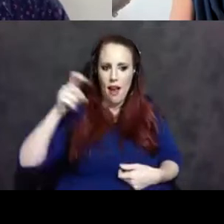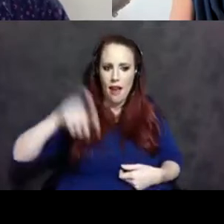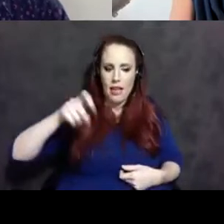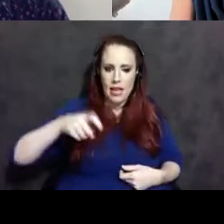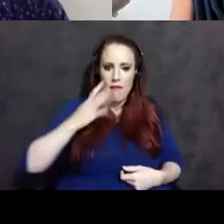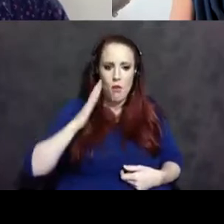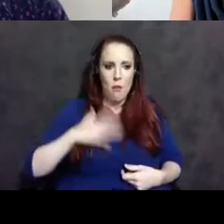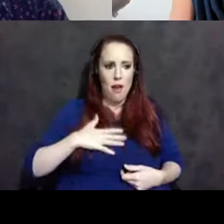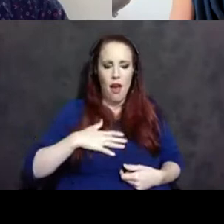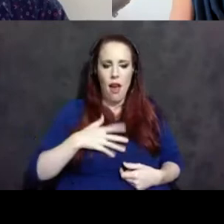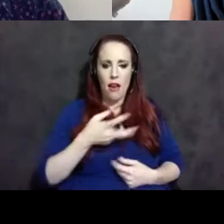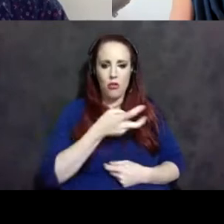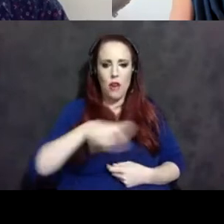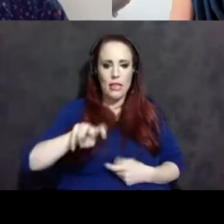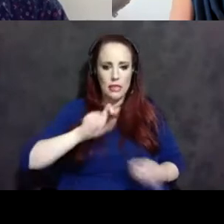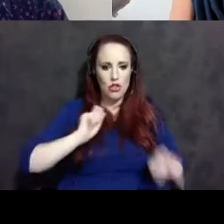So that's one.